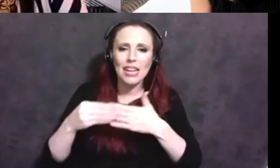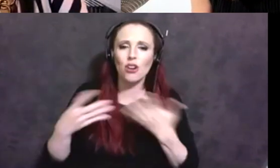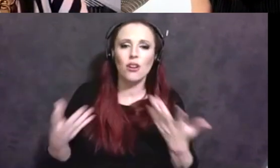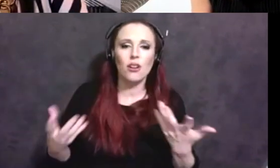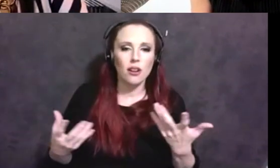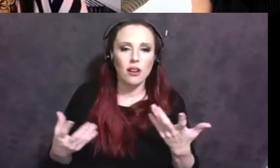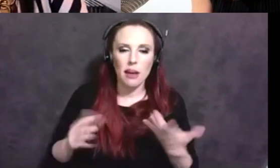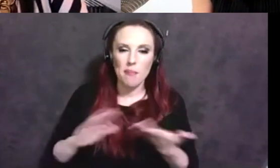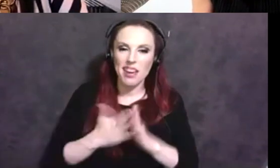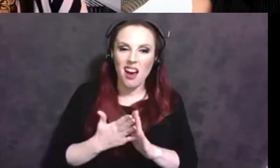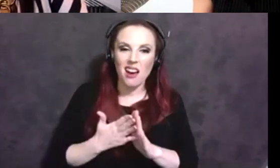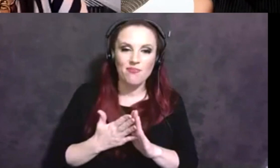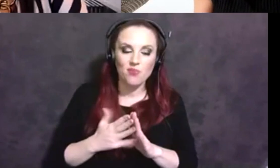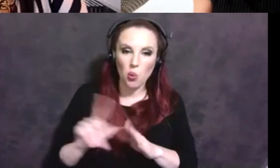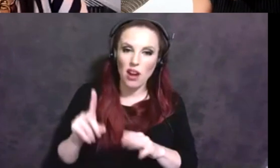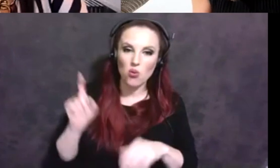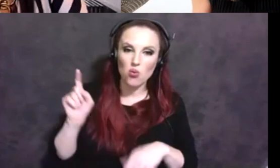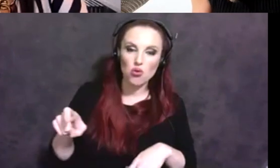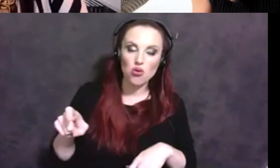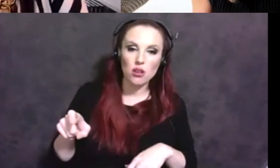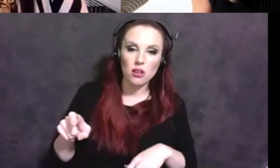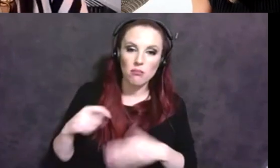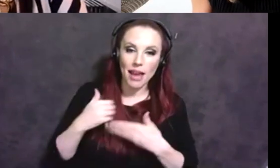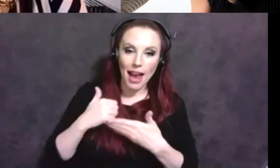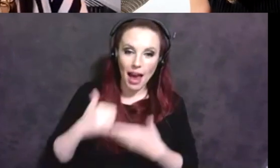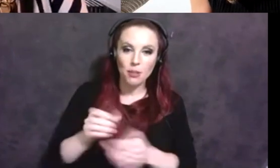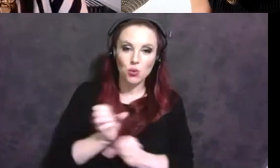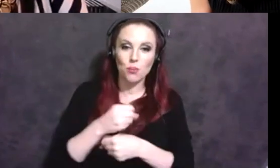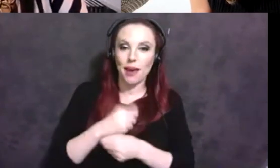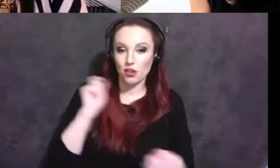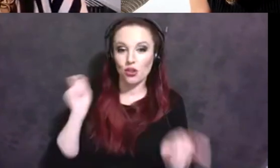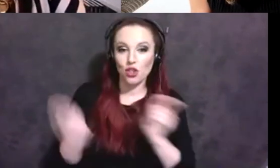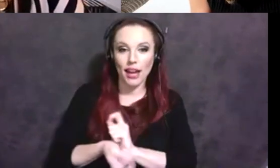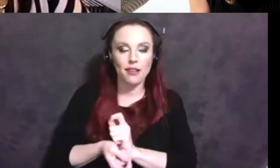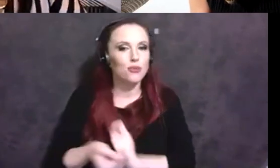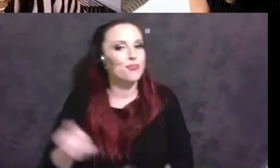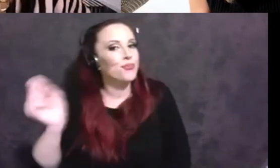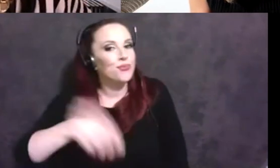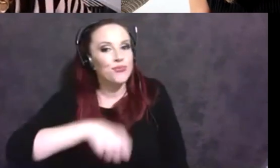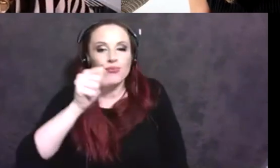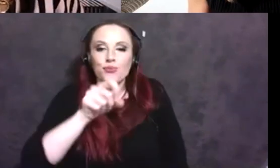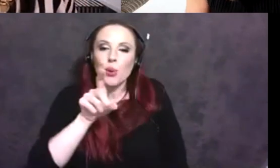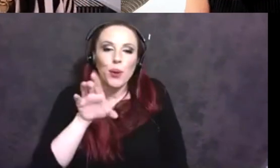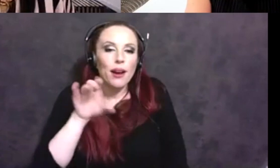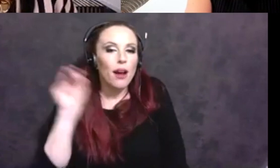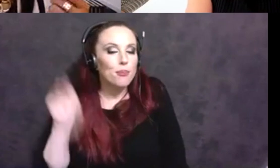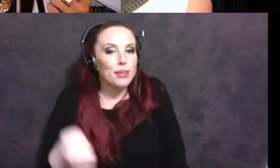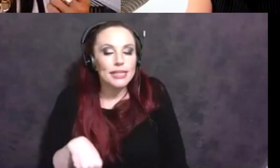is so critical to allyship and to really leading with empathy and inclusive leadership and